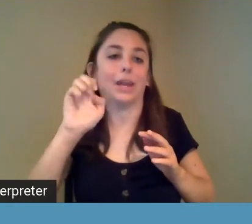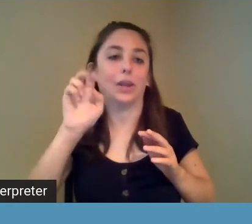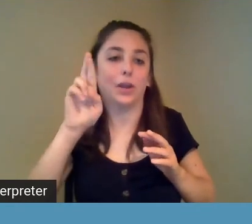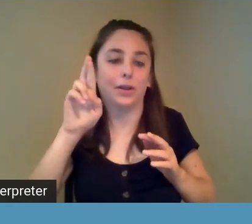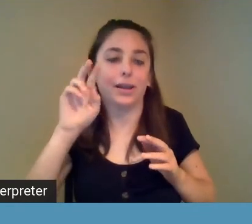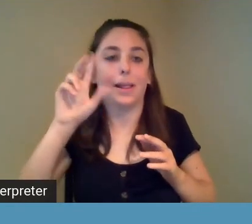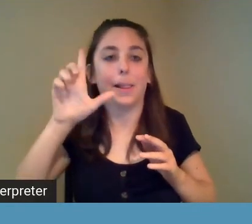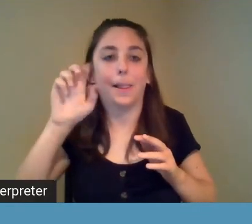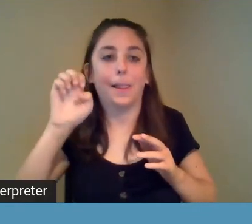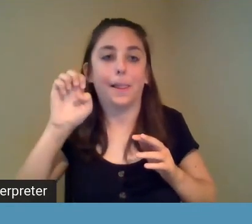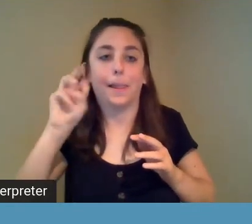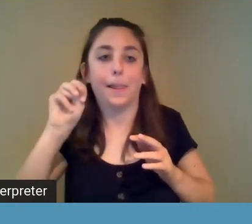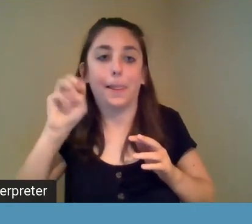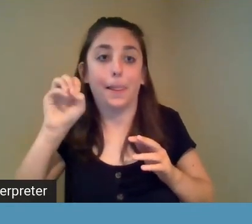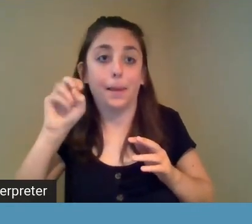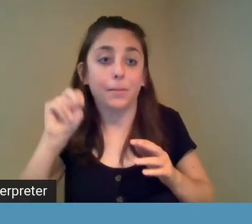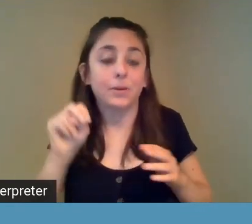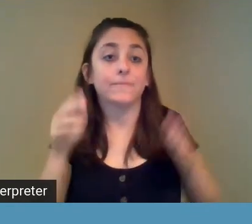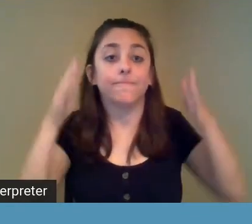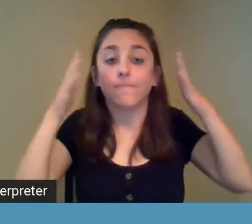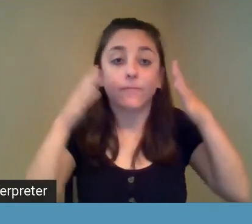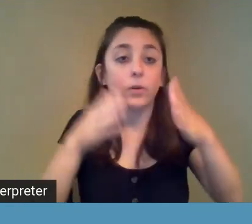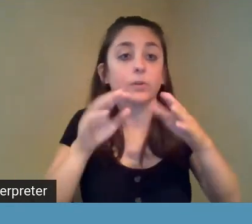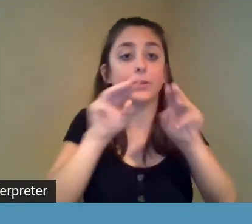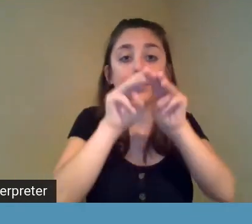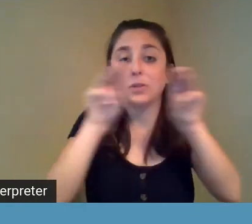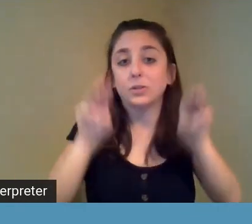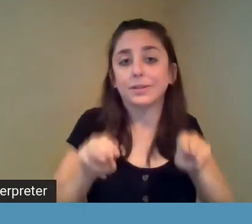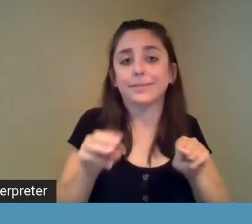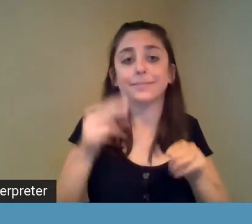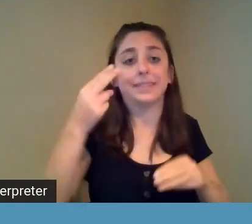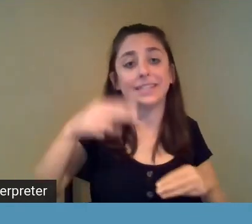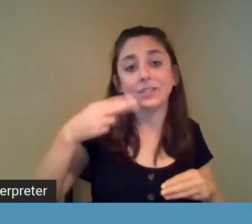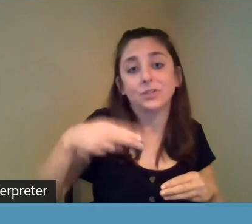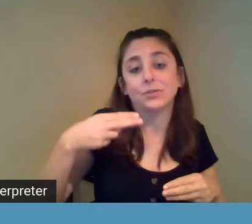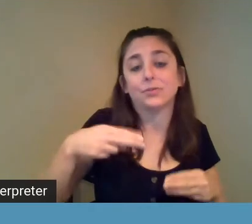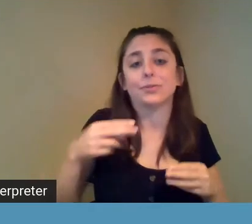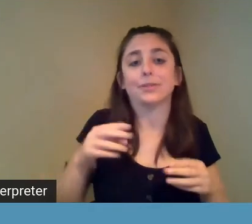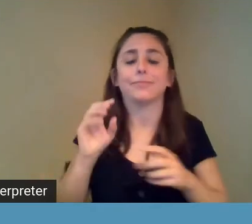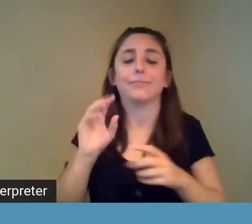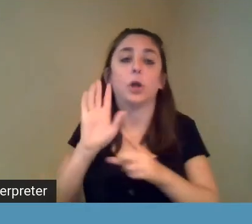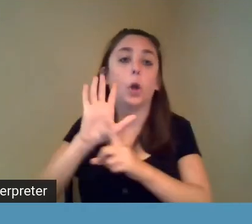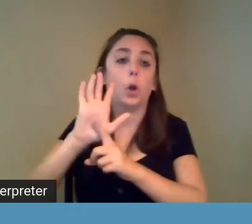focused exclusively on museums, history organizations, and cultural nonprofits. She is the author